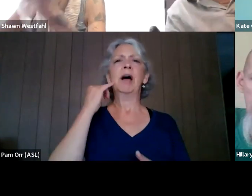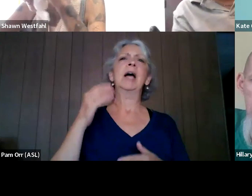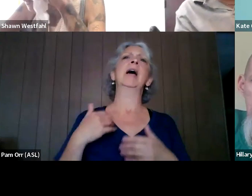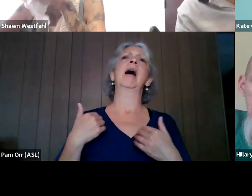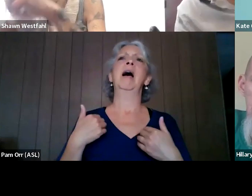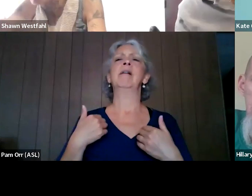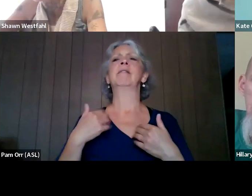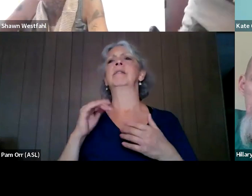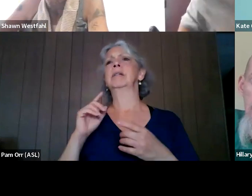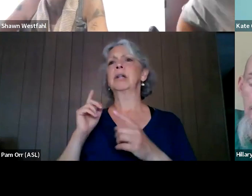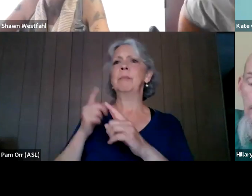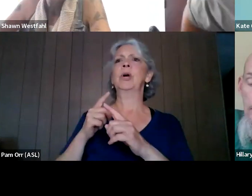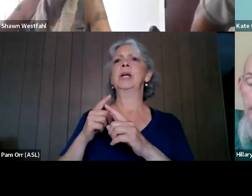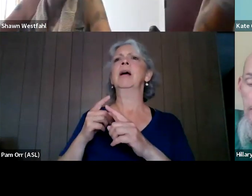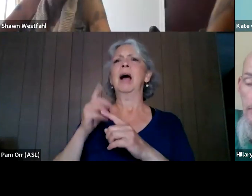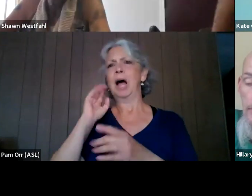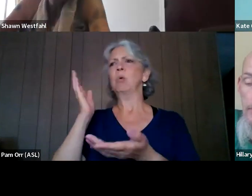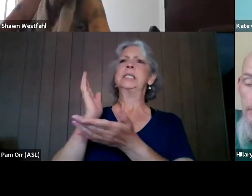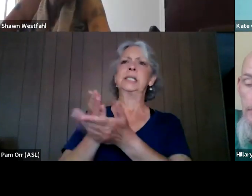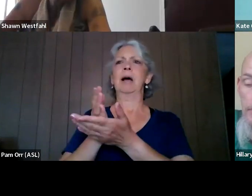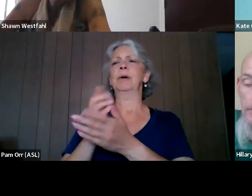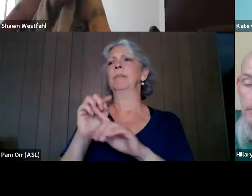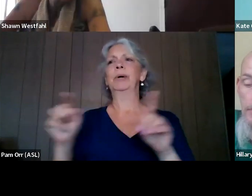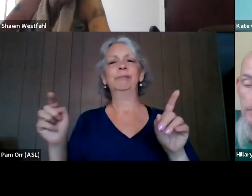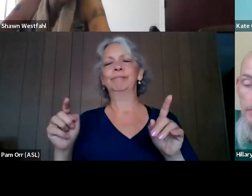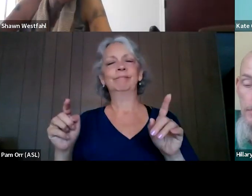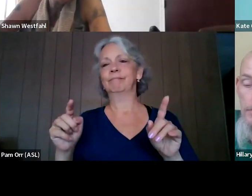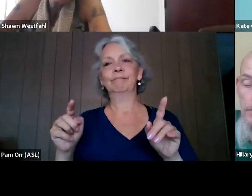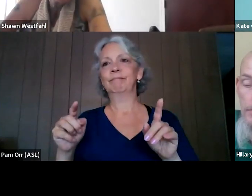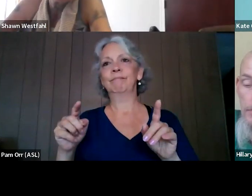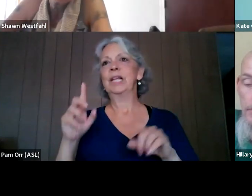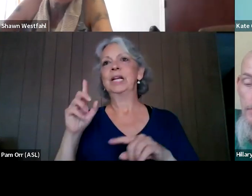that was it, I'm stopping. But there's no way to.